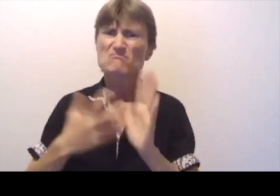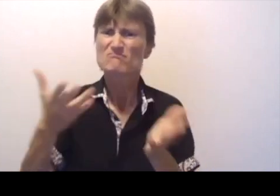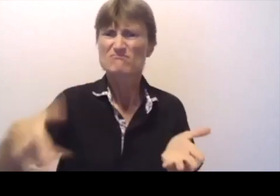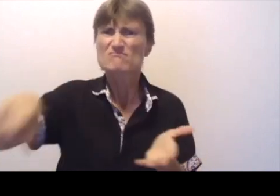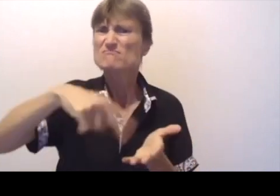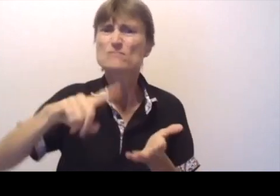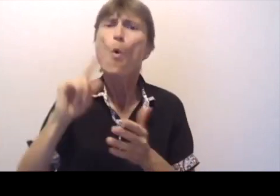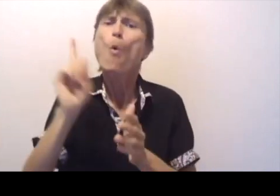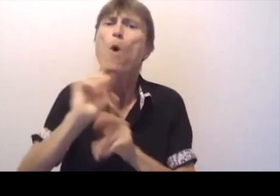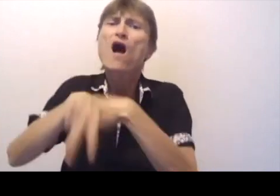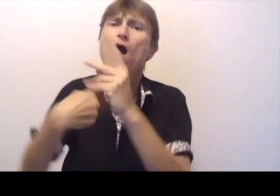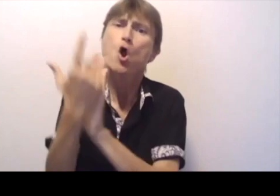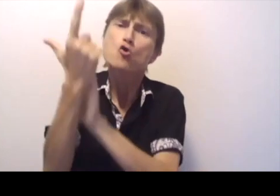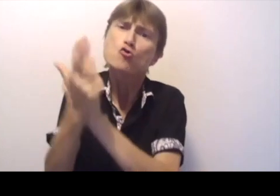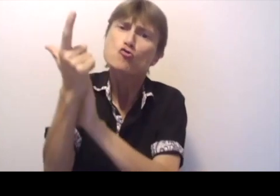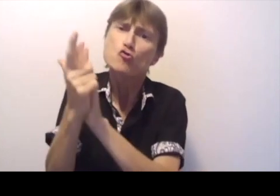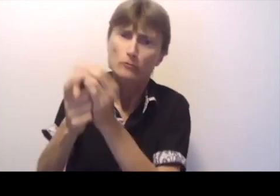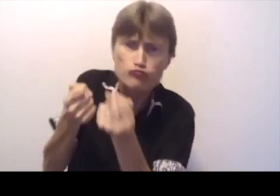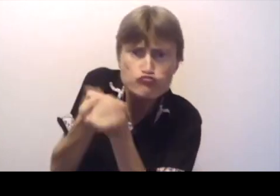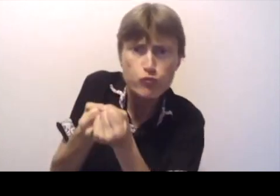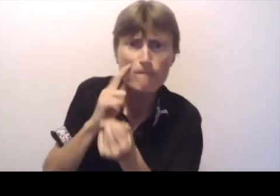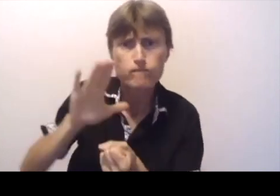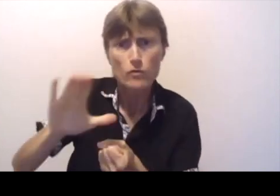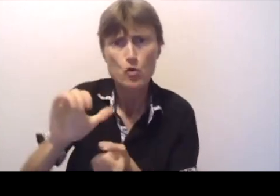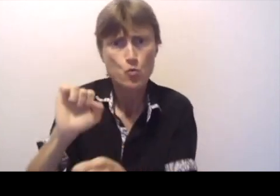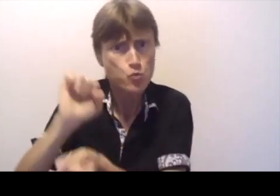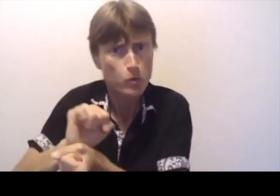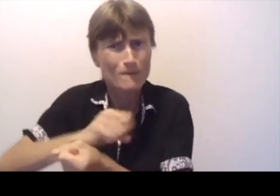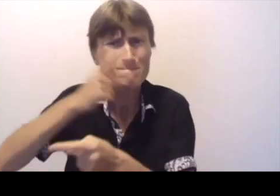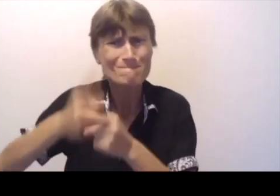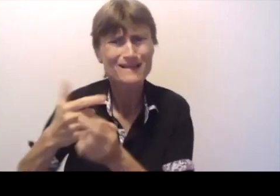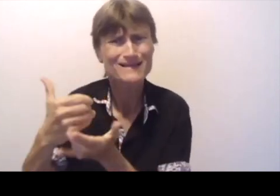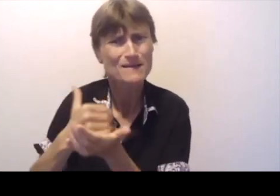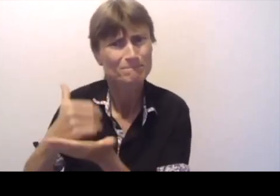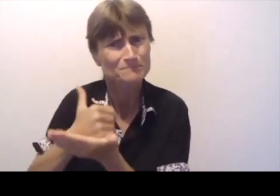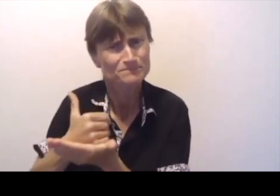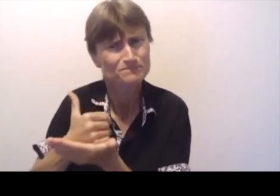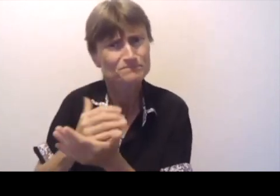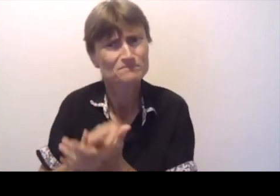pertaining to artist labor and income but um you can see from from the slide